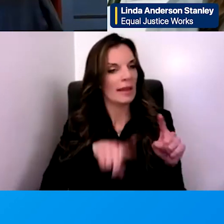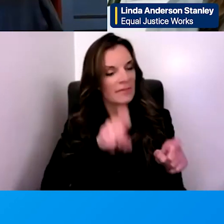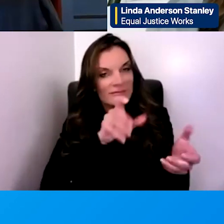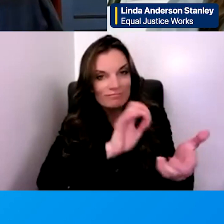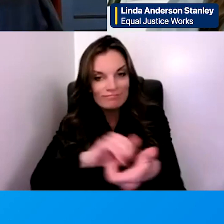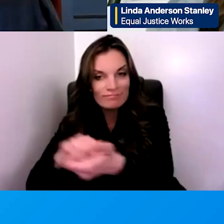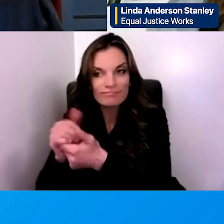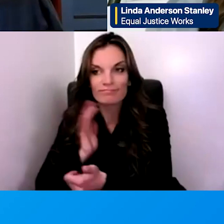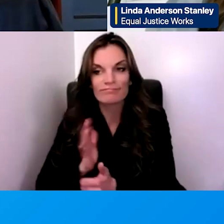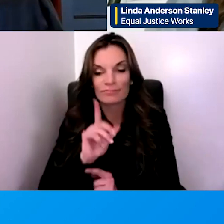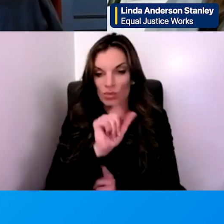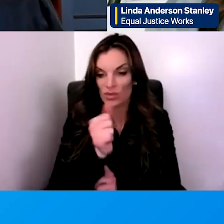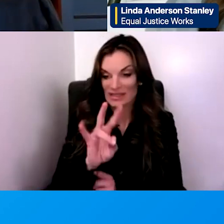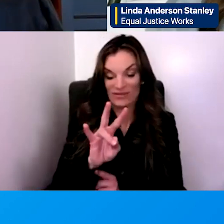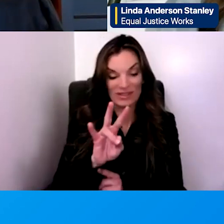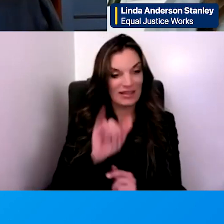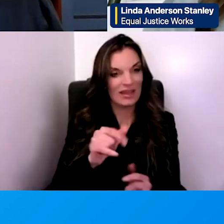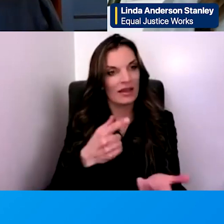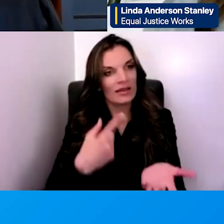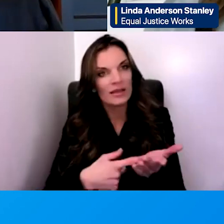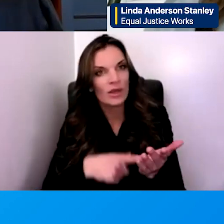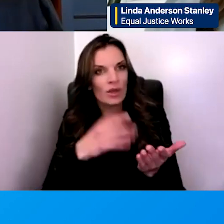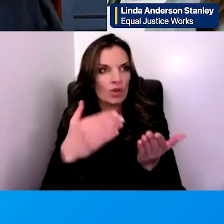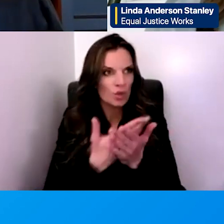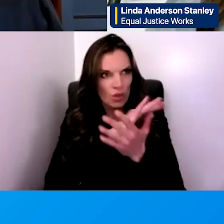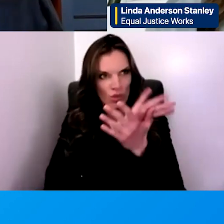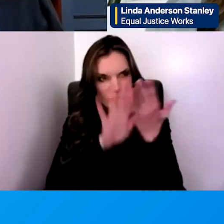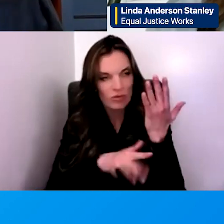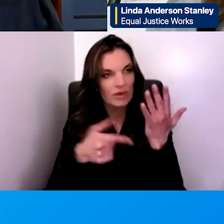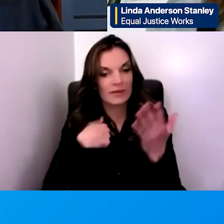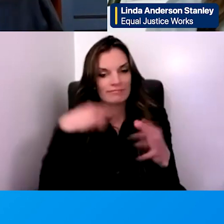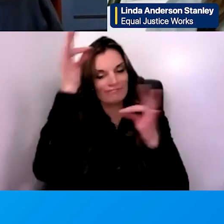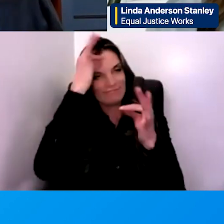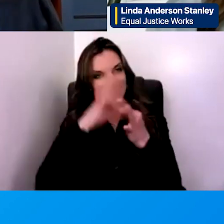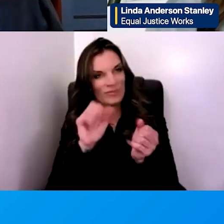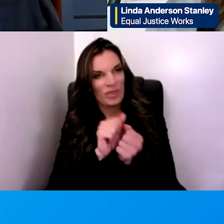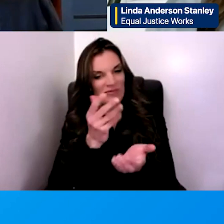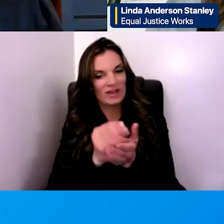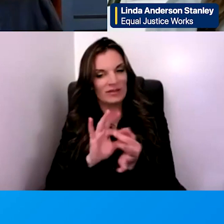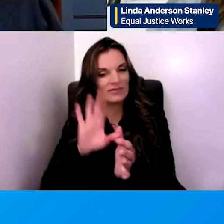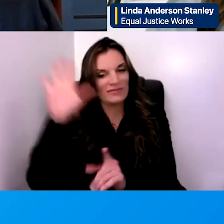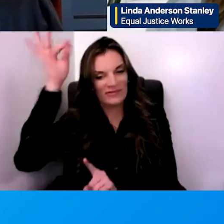We knew nothing about DDR funding. And I think that coalition